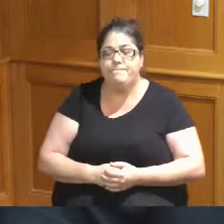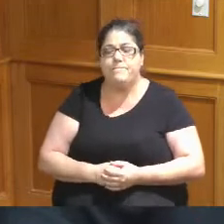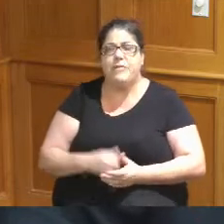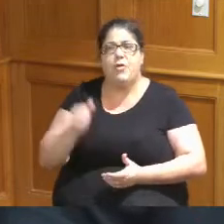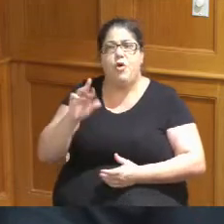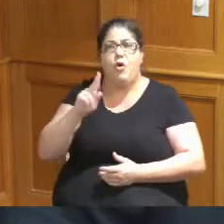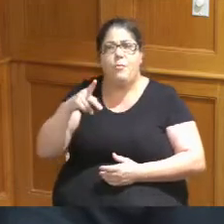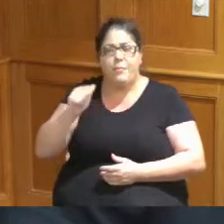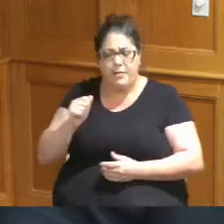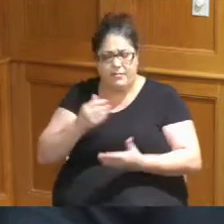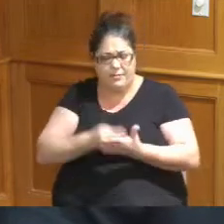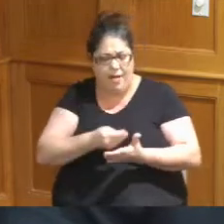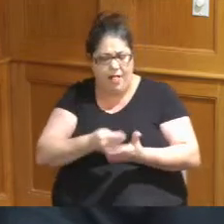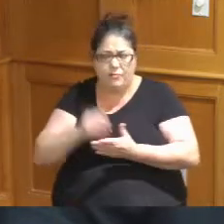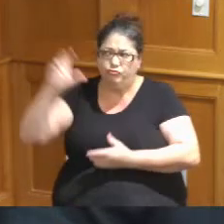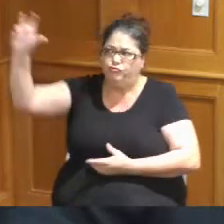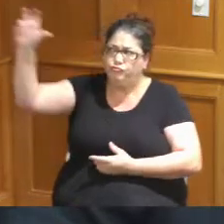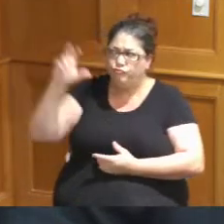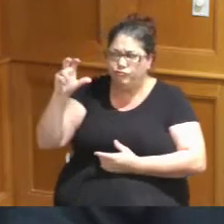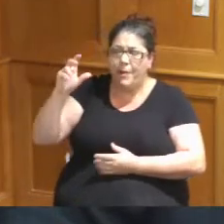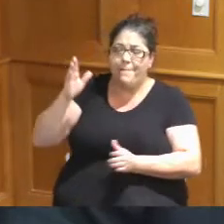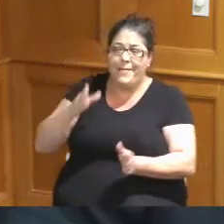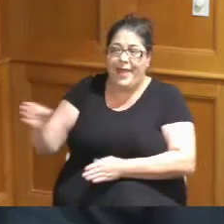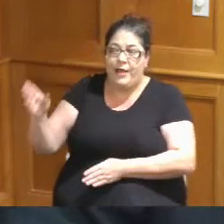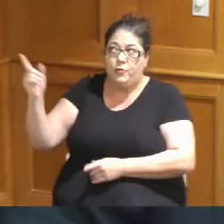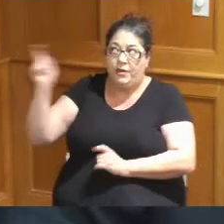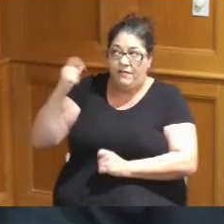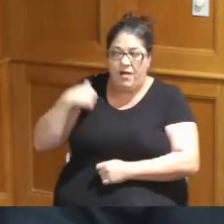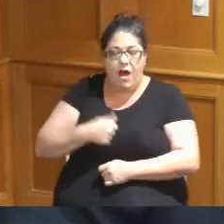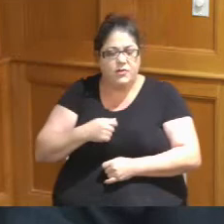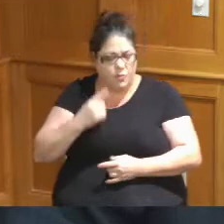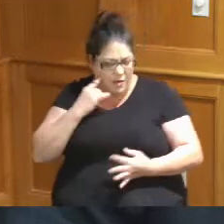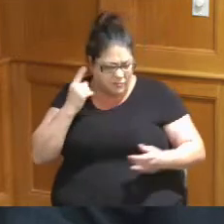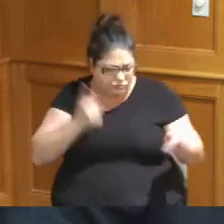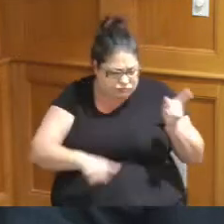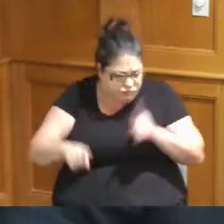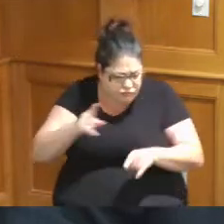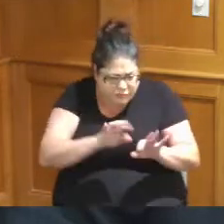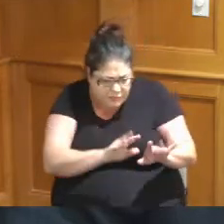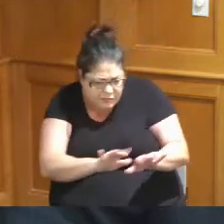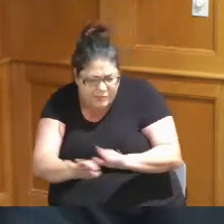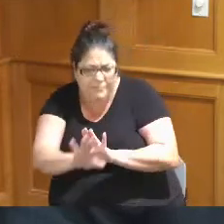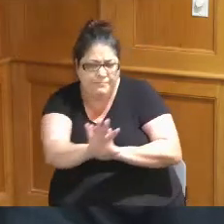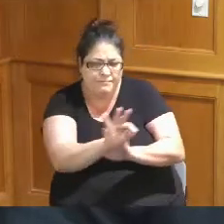and how we could best impact the community in a strategic way we identified two career paths that